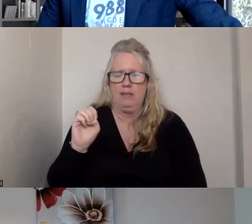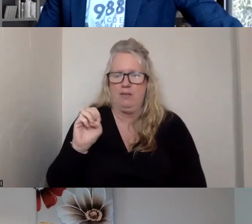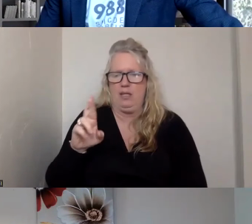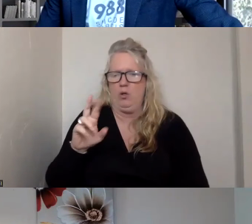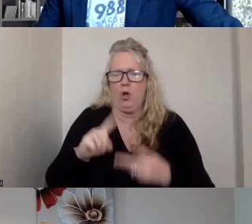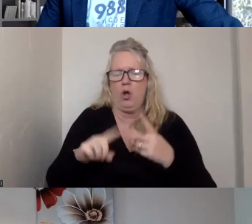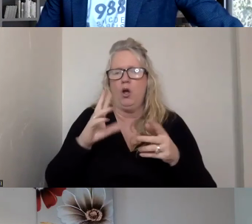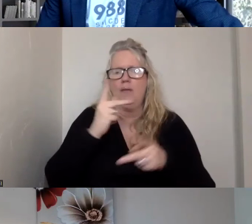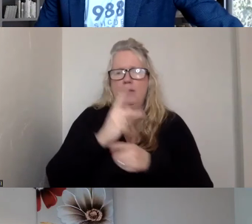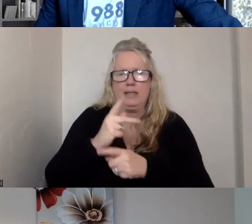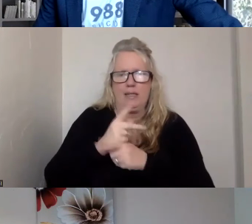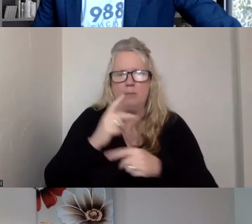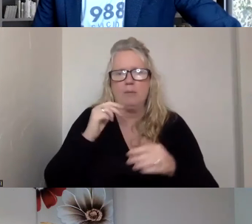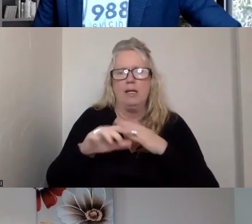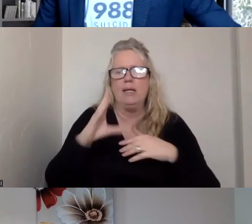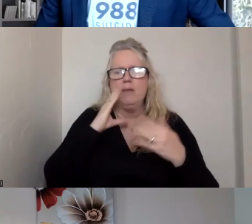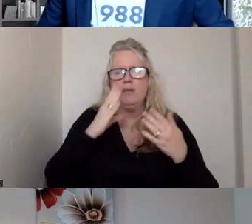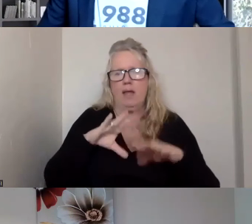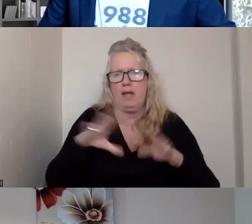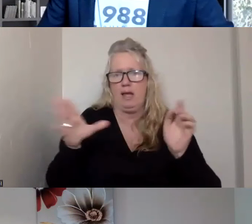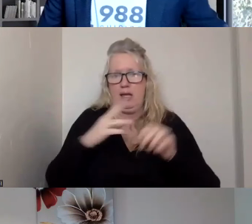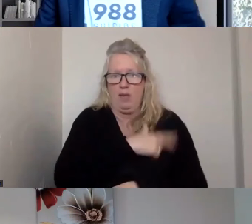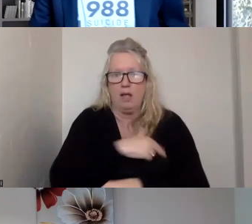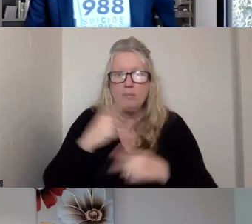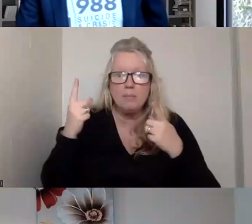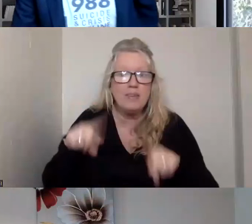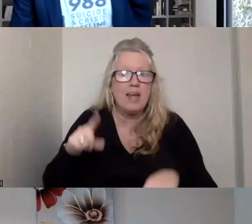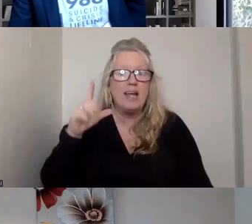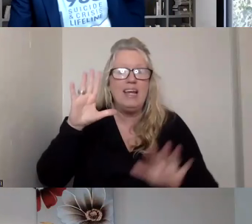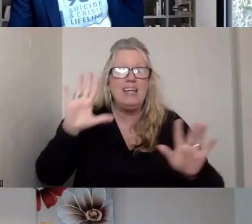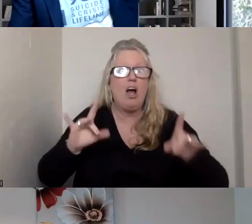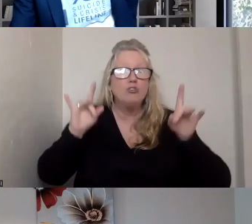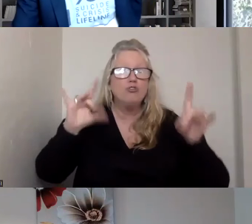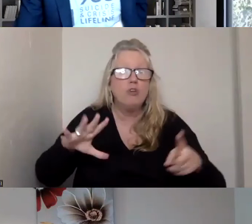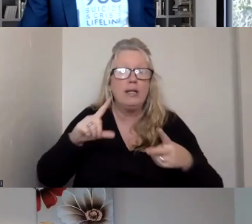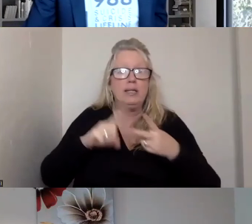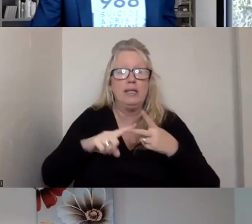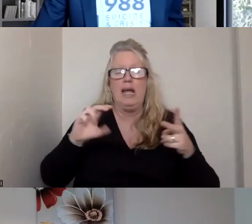AREAS OPEN IN THE ER? AUSTRALIA? CHILE? MEXICO?